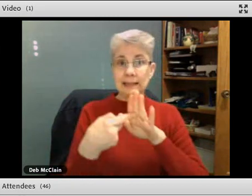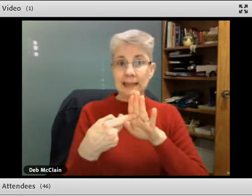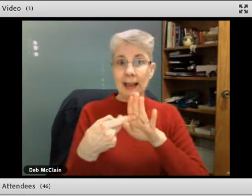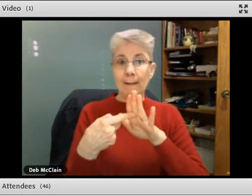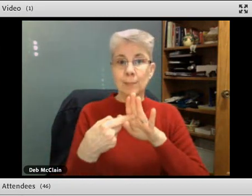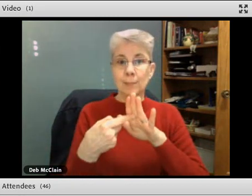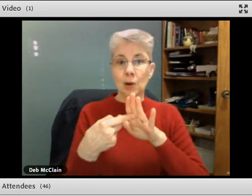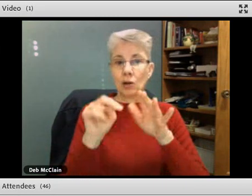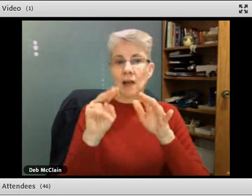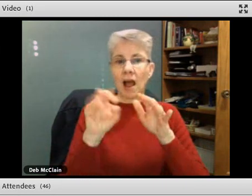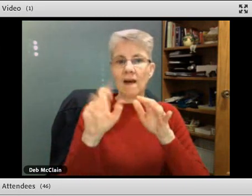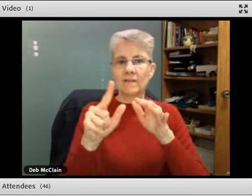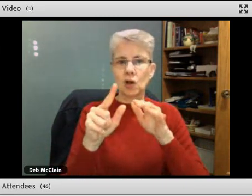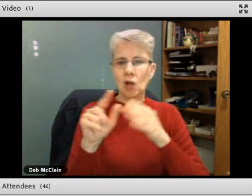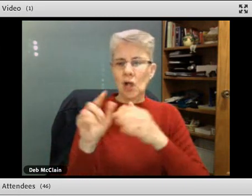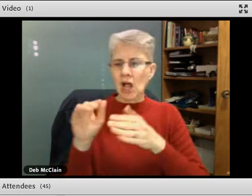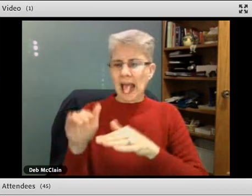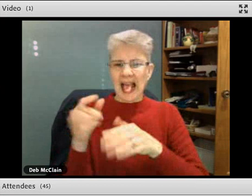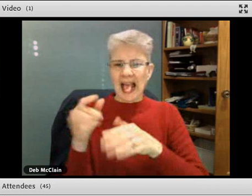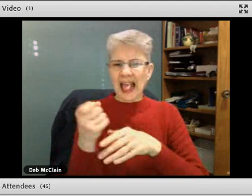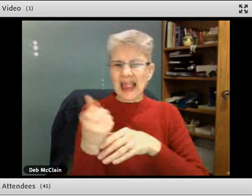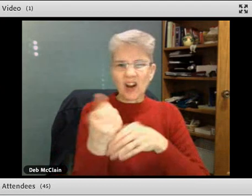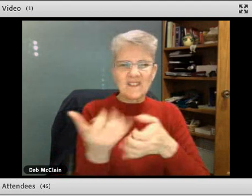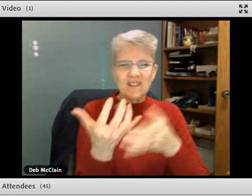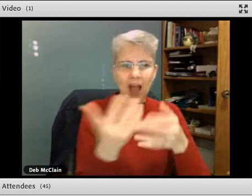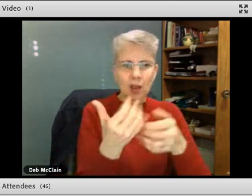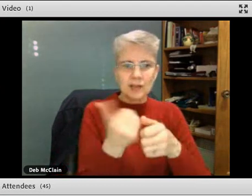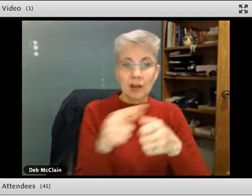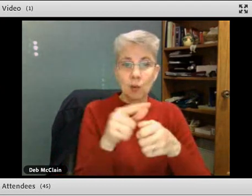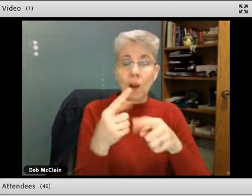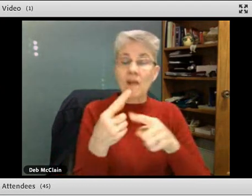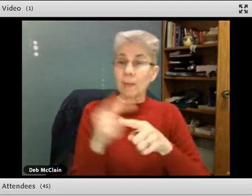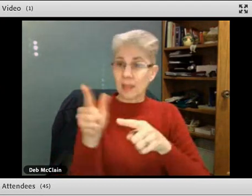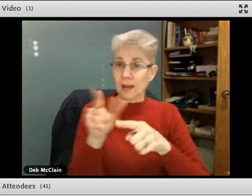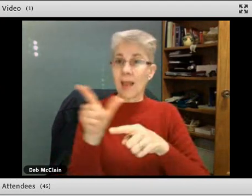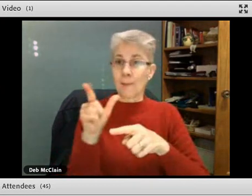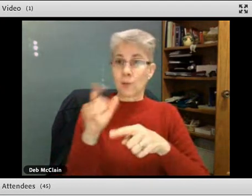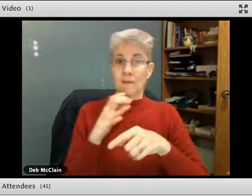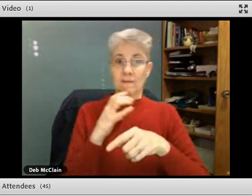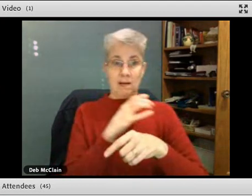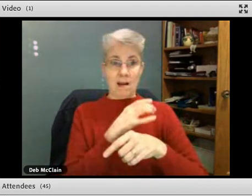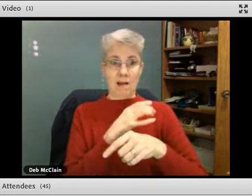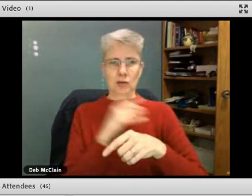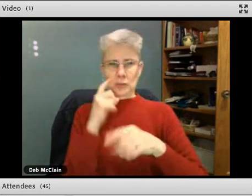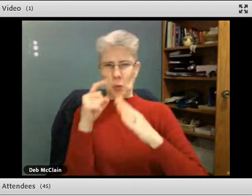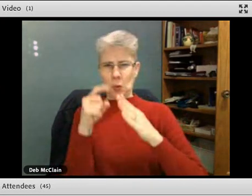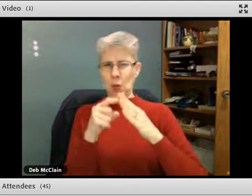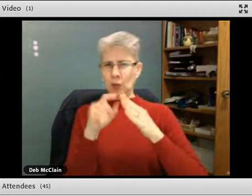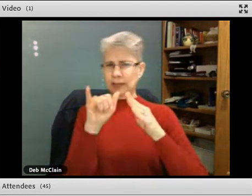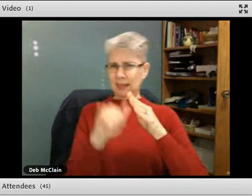again, from the Library of Congress catalog. This is the MARC record, and you'll notice that this MARC record is much smaller.